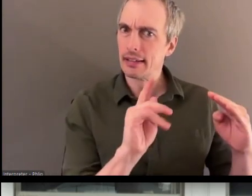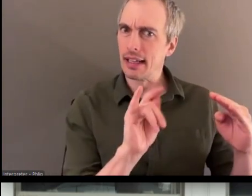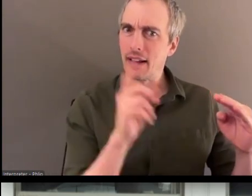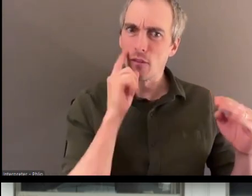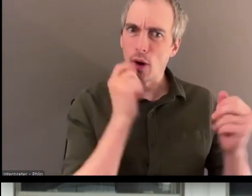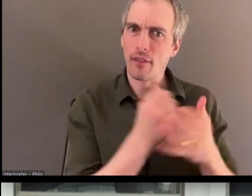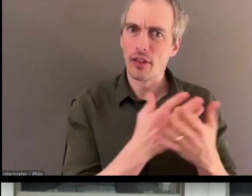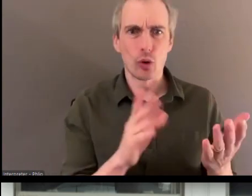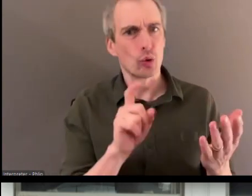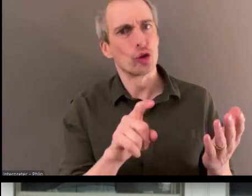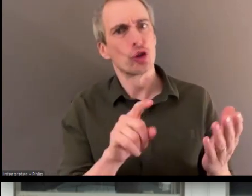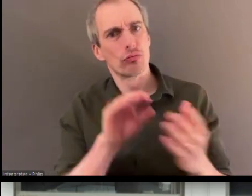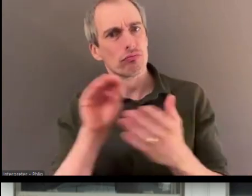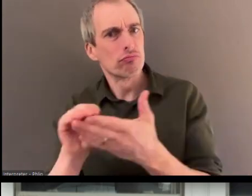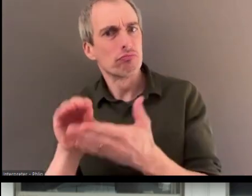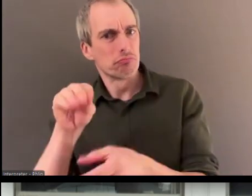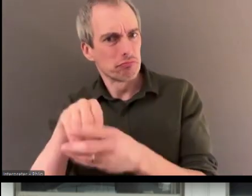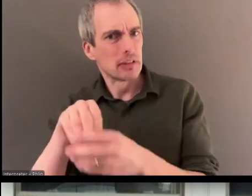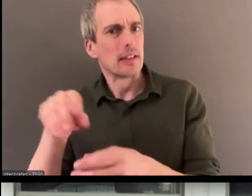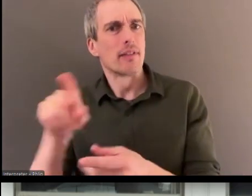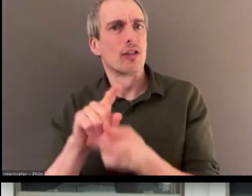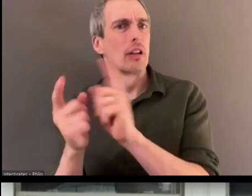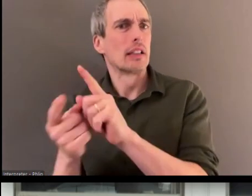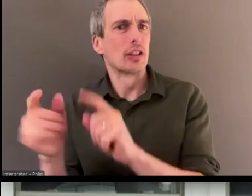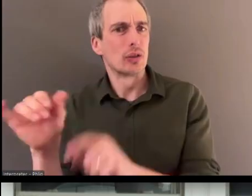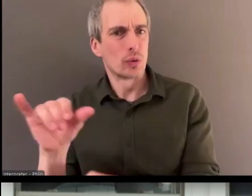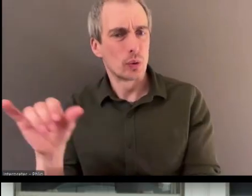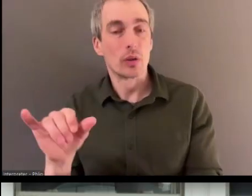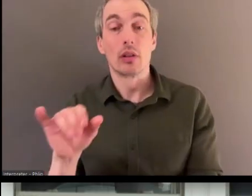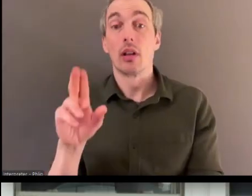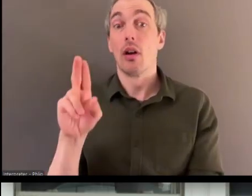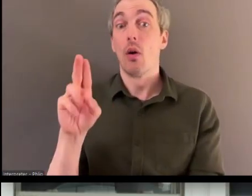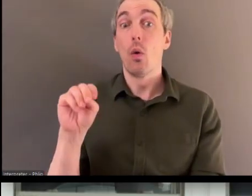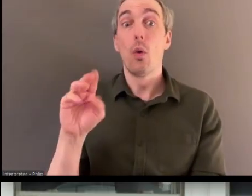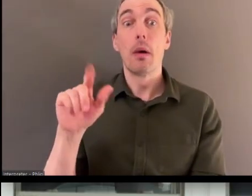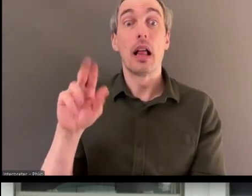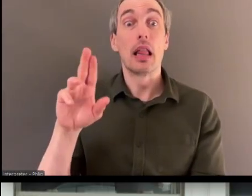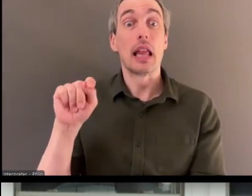So no issues with multilingual rendering.